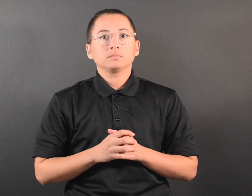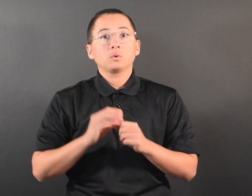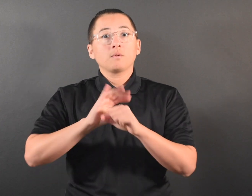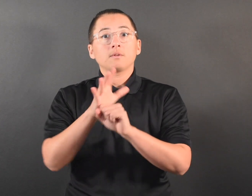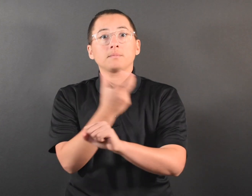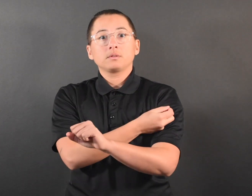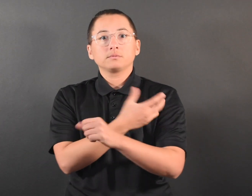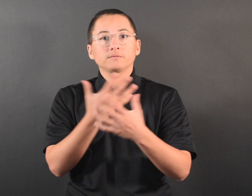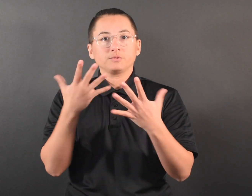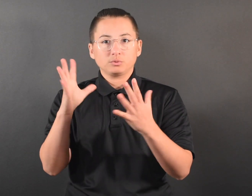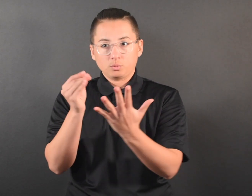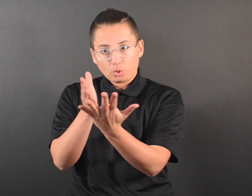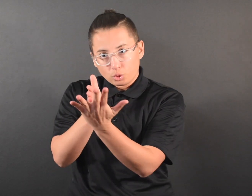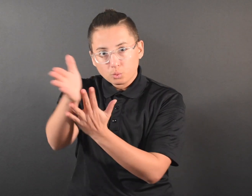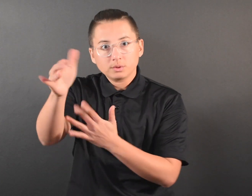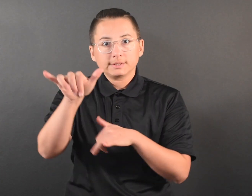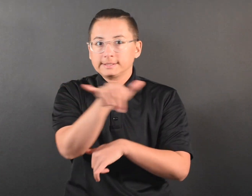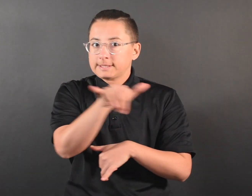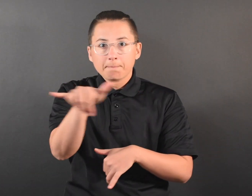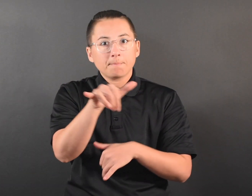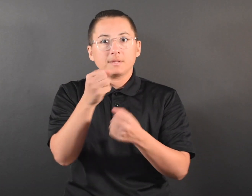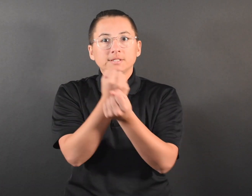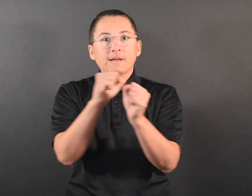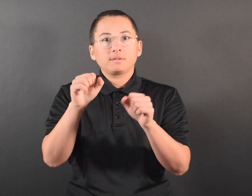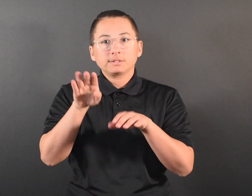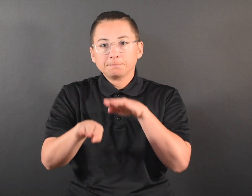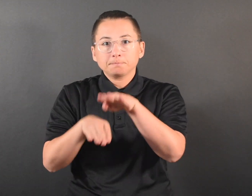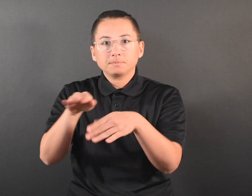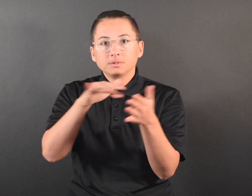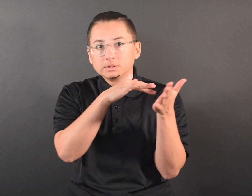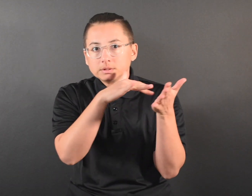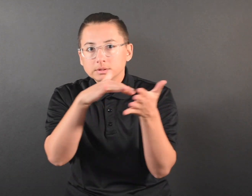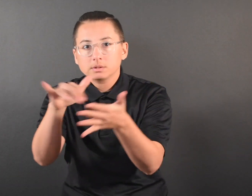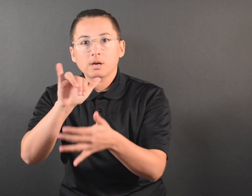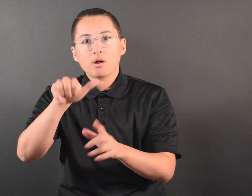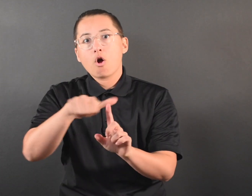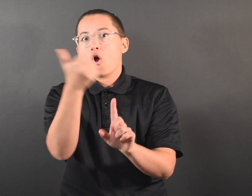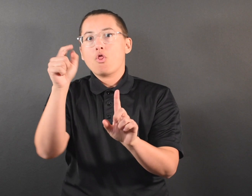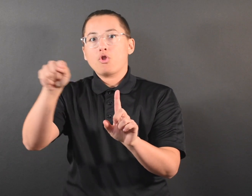COVID-19 vaccines have gone through the same safety steps and studies as other vaccines.